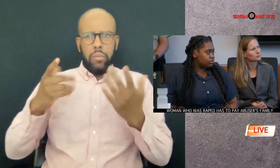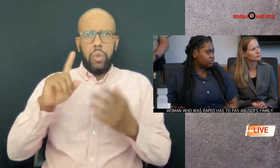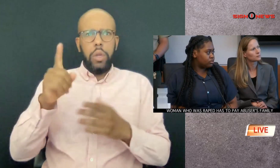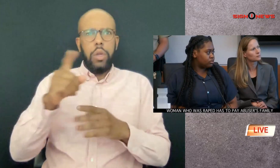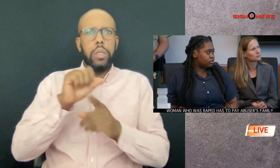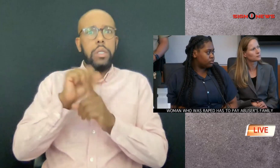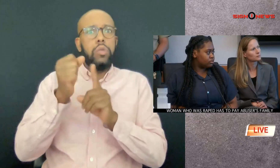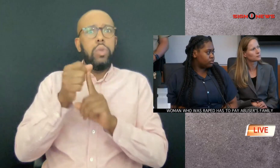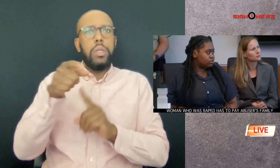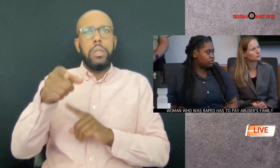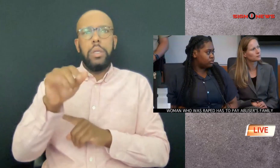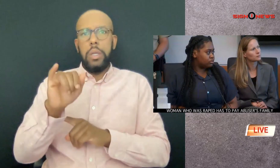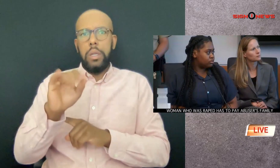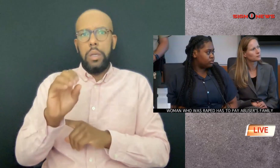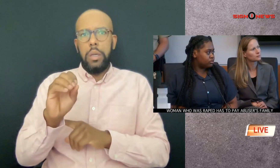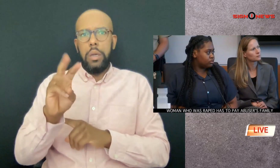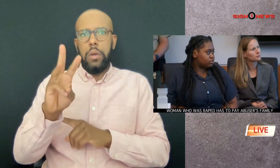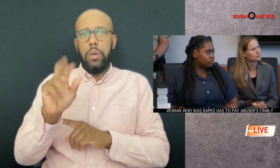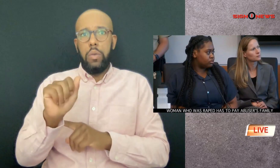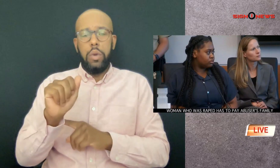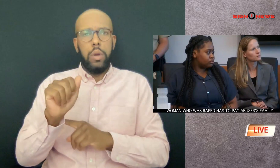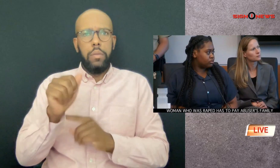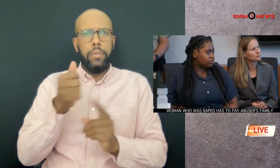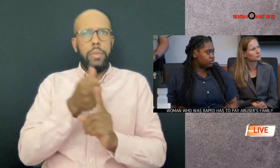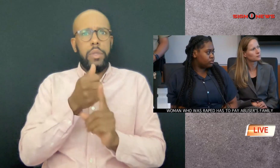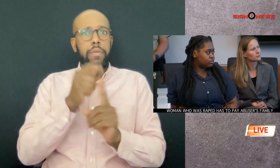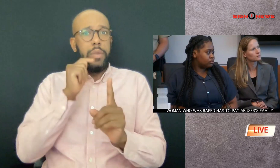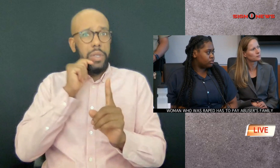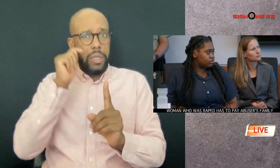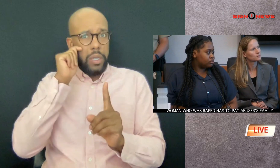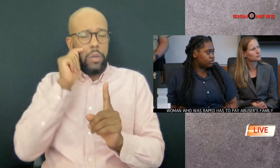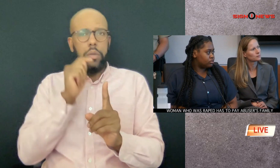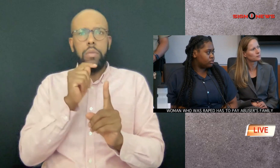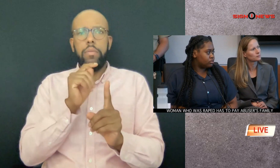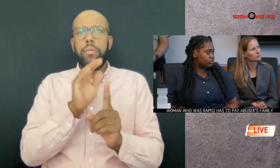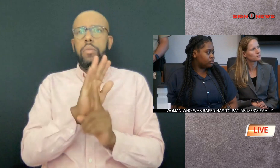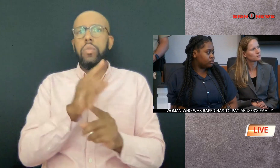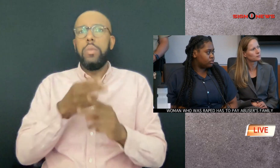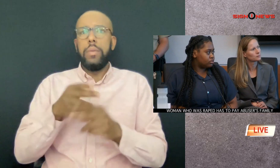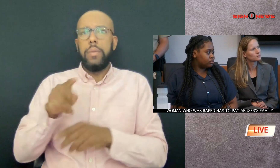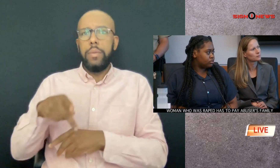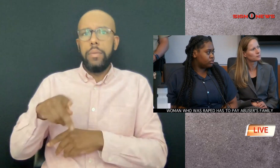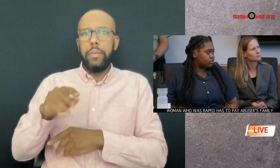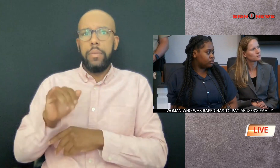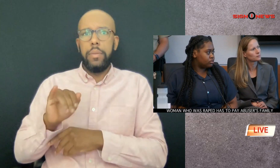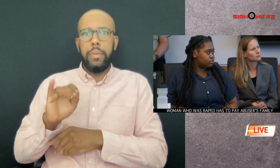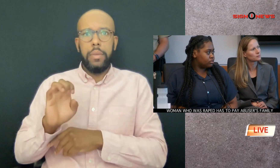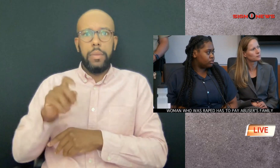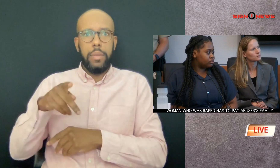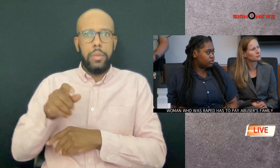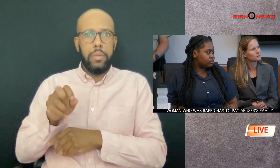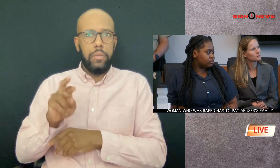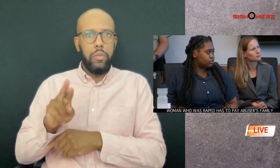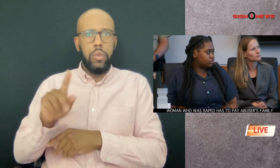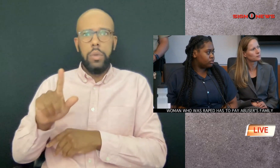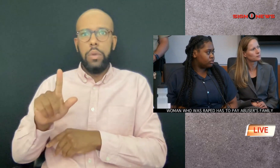outrages growing in the case of Iowa teenager Pieper Lewis